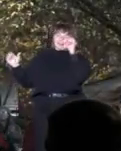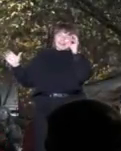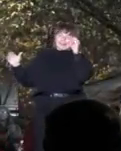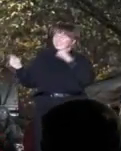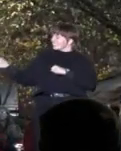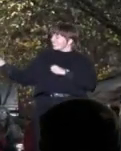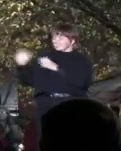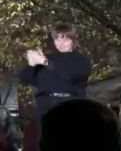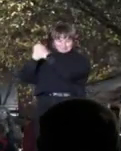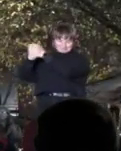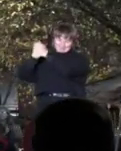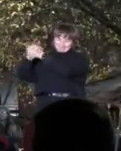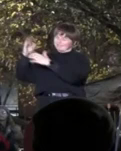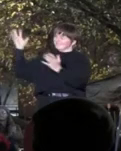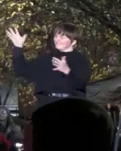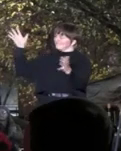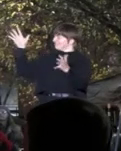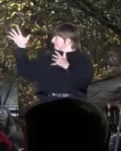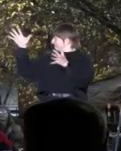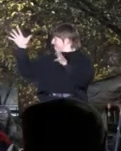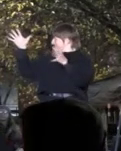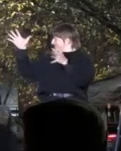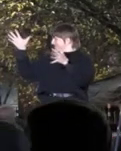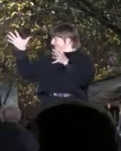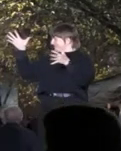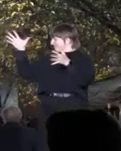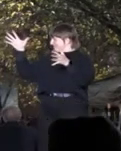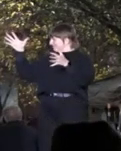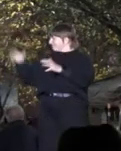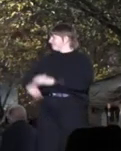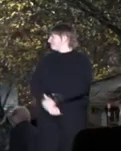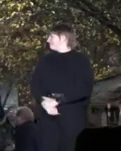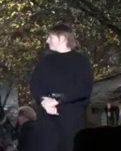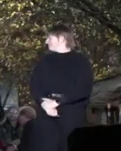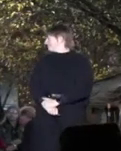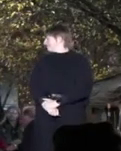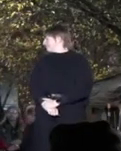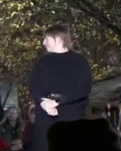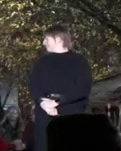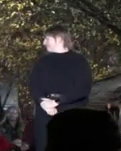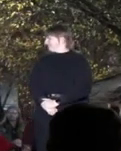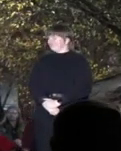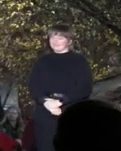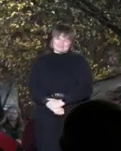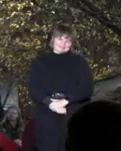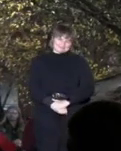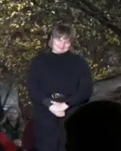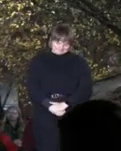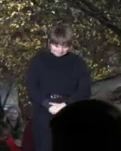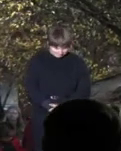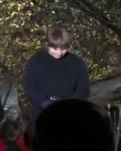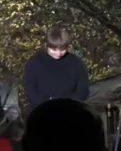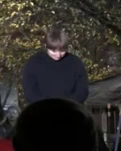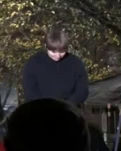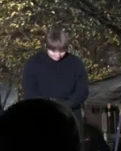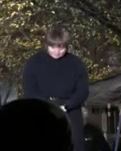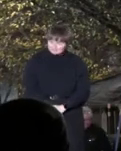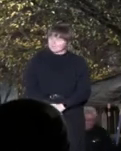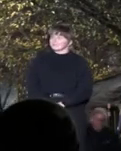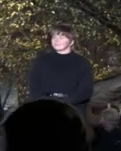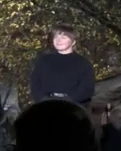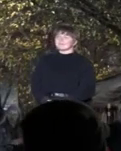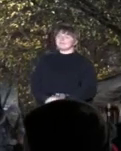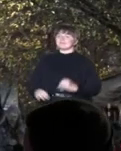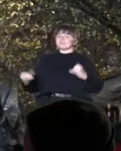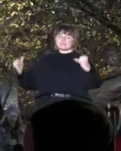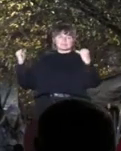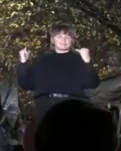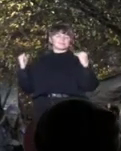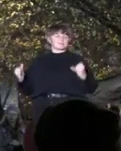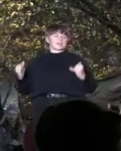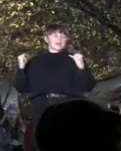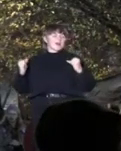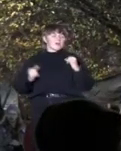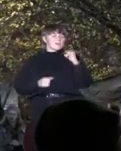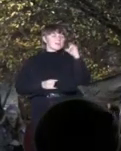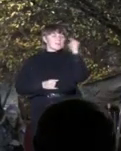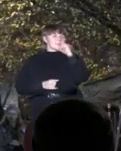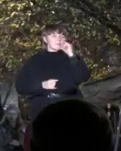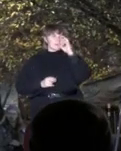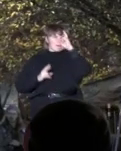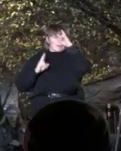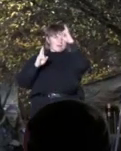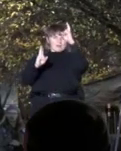GIVE HIM ANOTHER ROUND OF